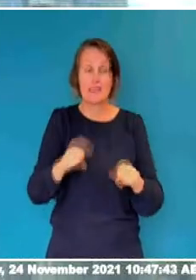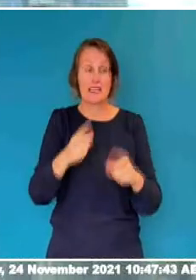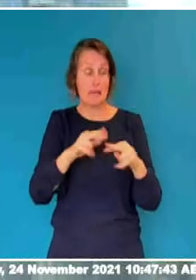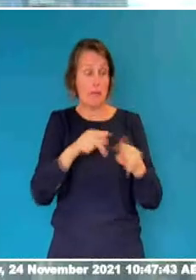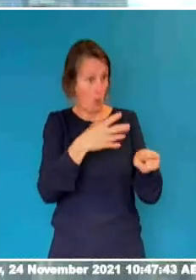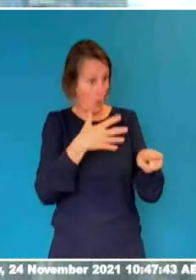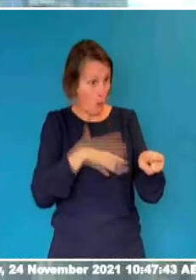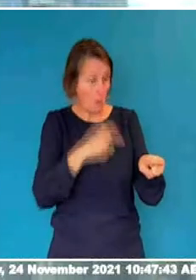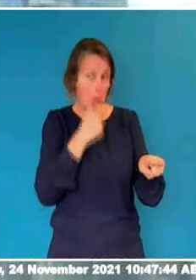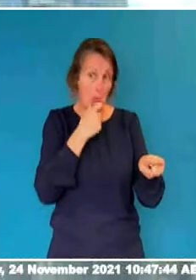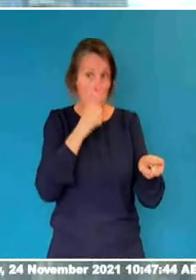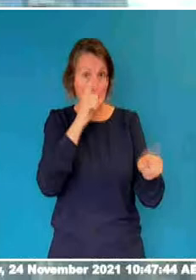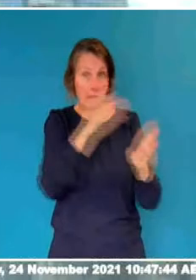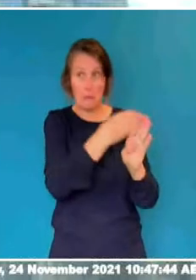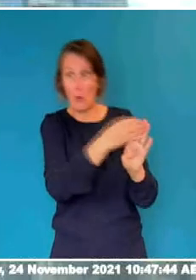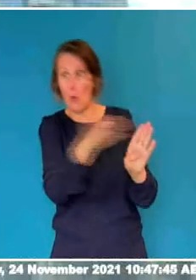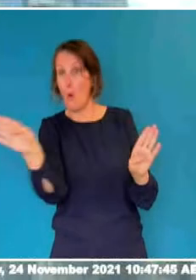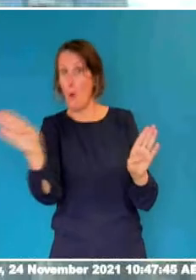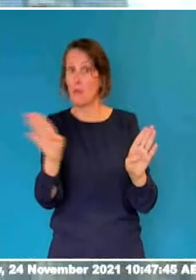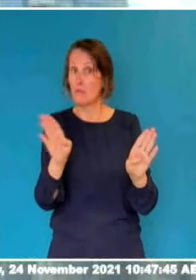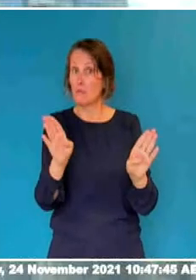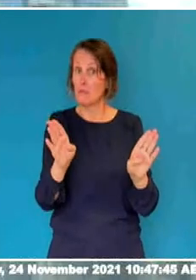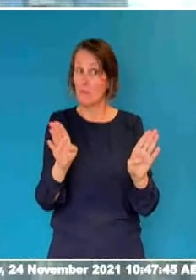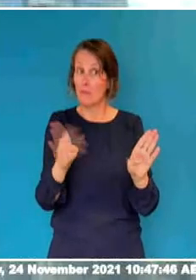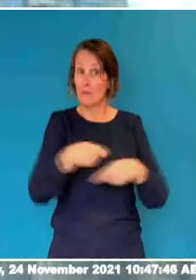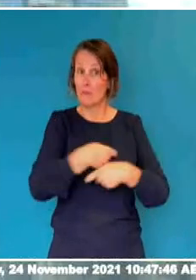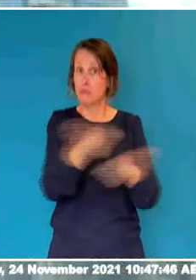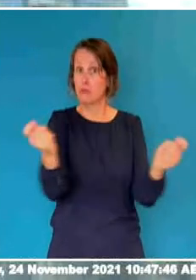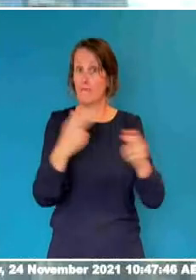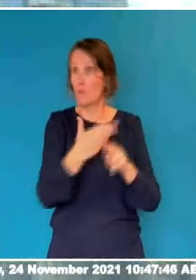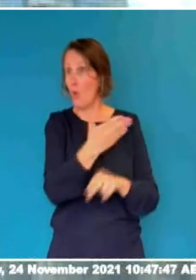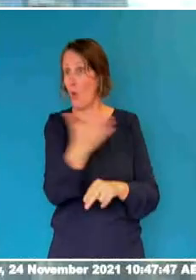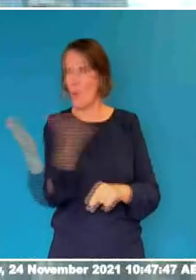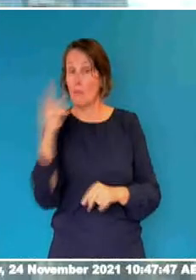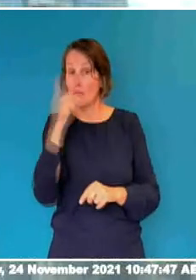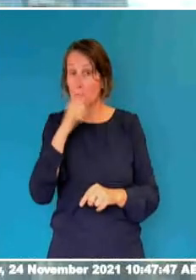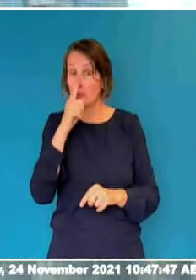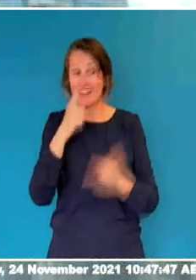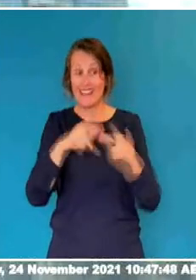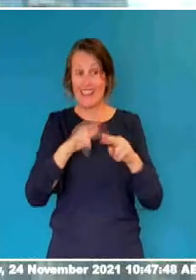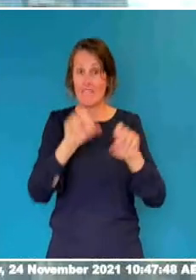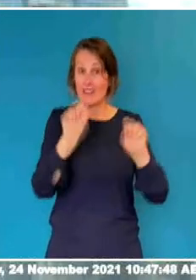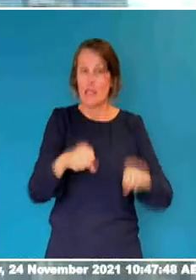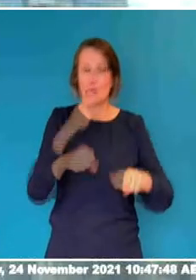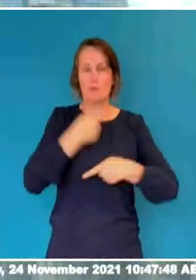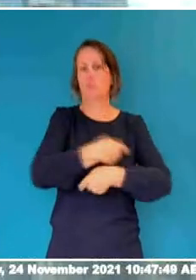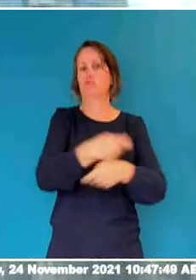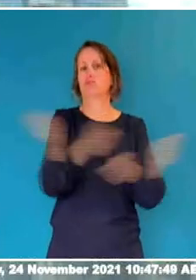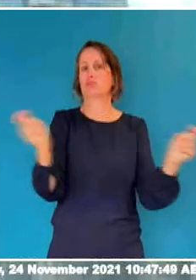This - that's how we approach it: â€œwould it be beneficial to other employees?â€ The cost